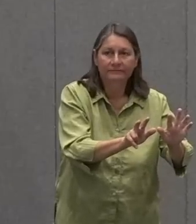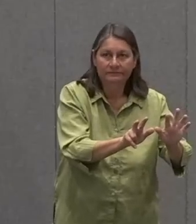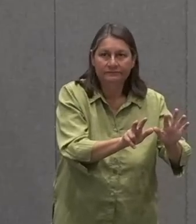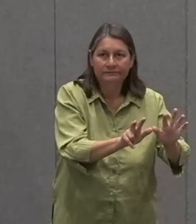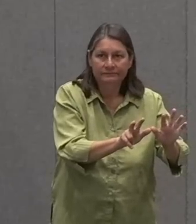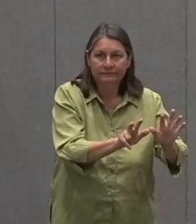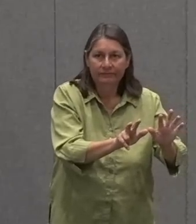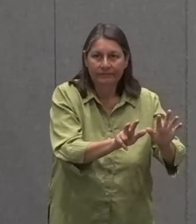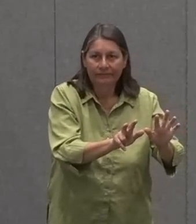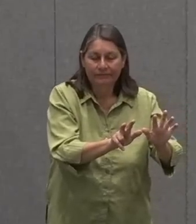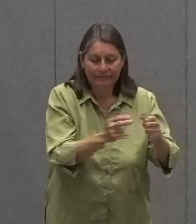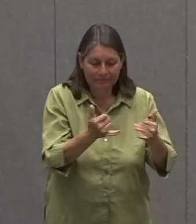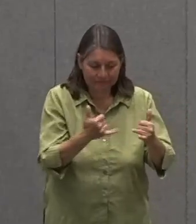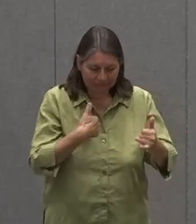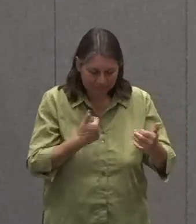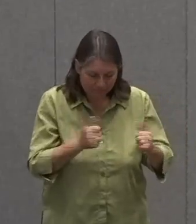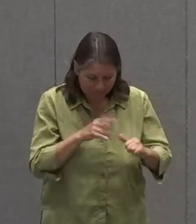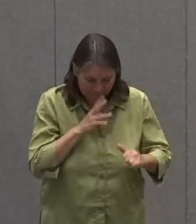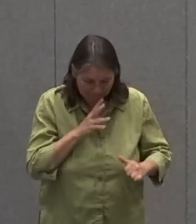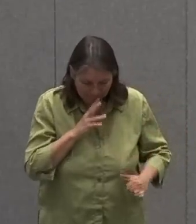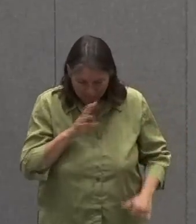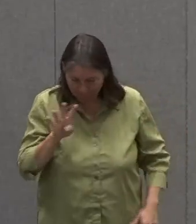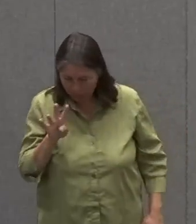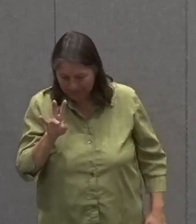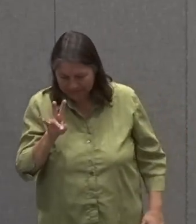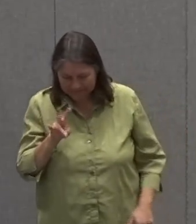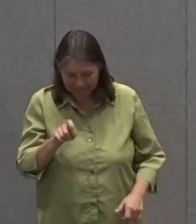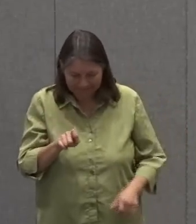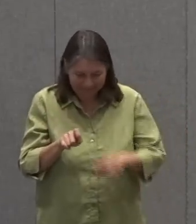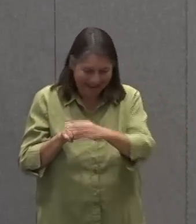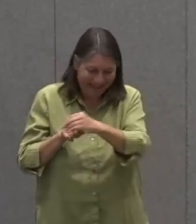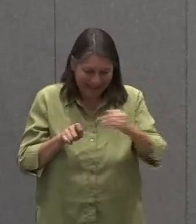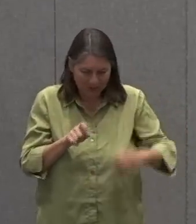Let's see if I can say it. 47 and 135 thousandths.